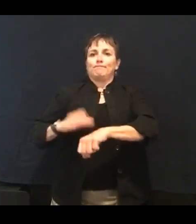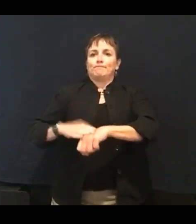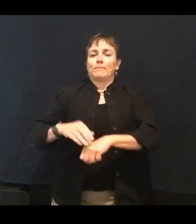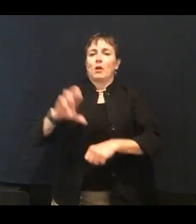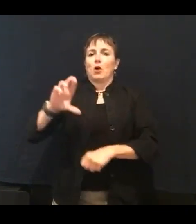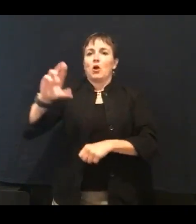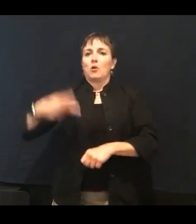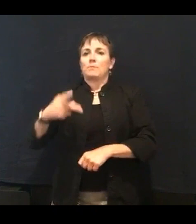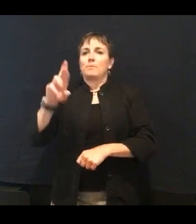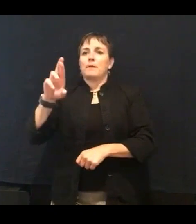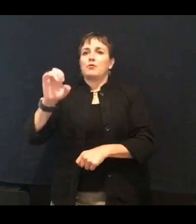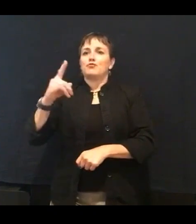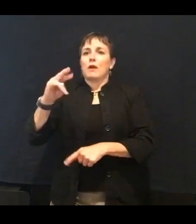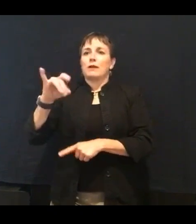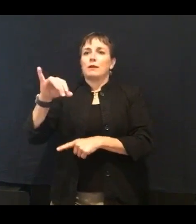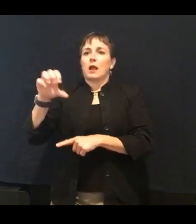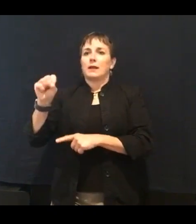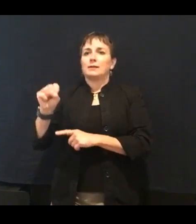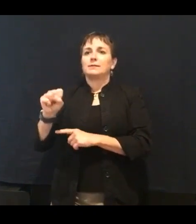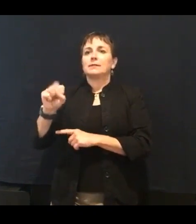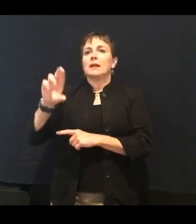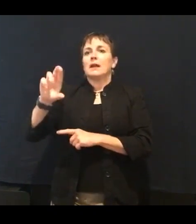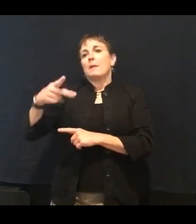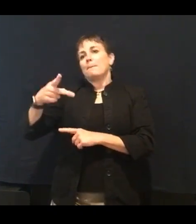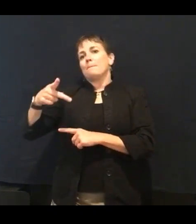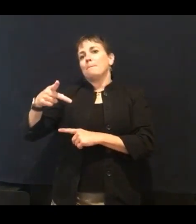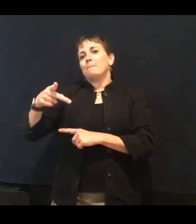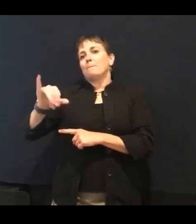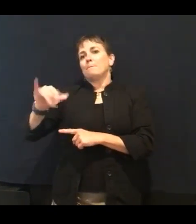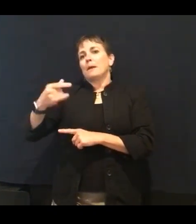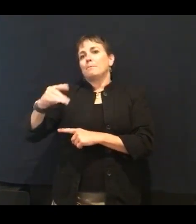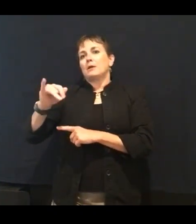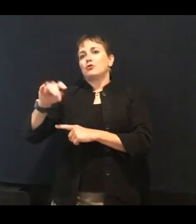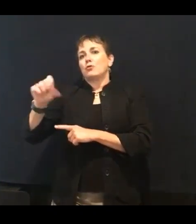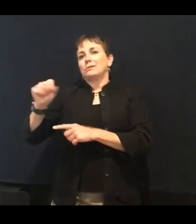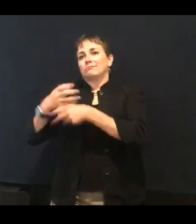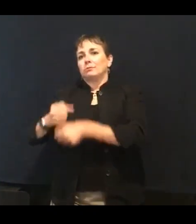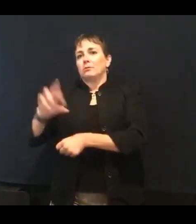My parents were told that with RP, my field of vision would progressively reduce to a small